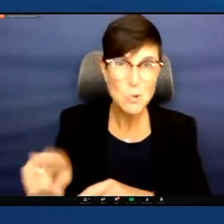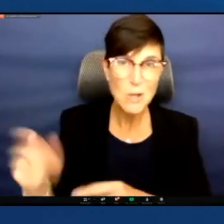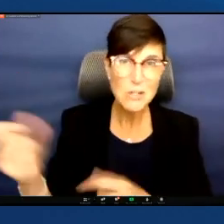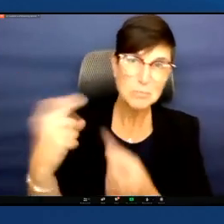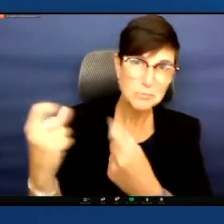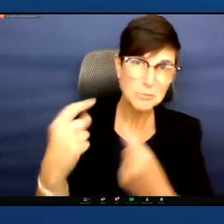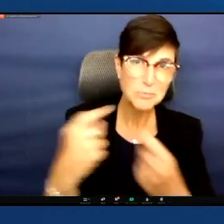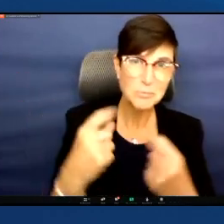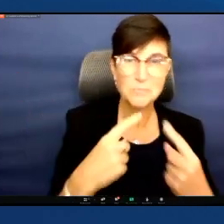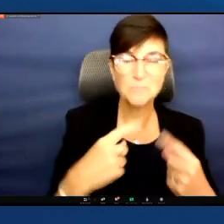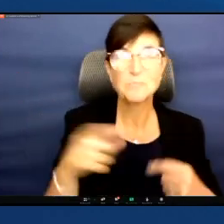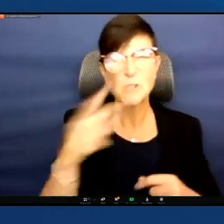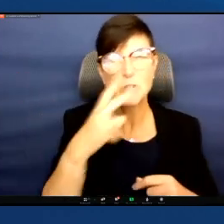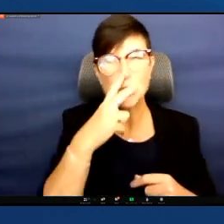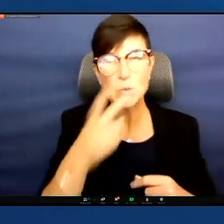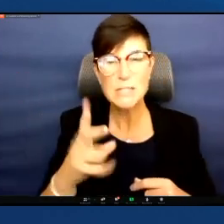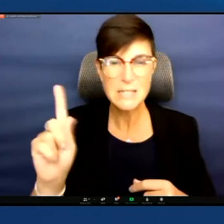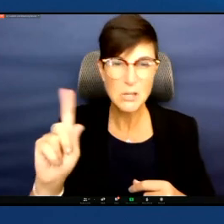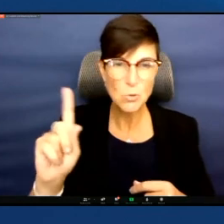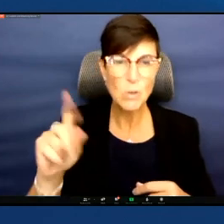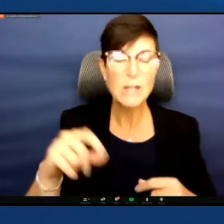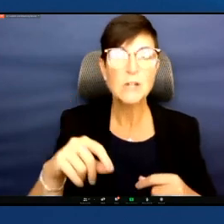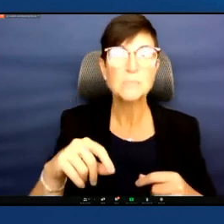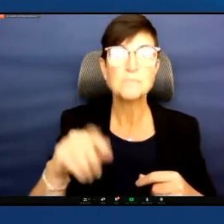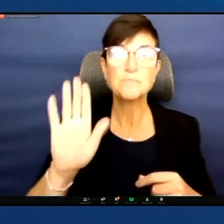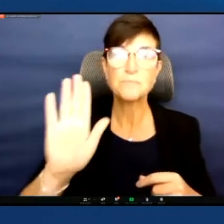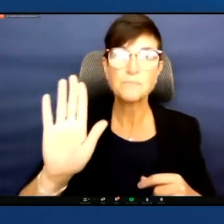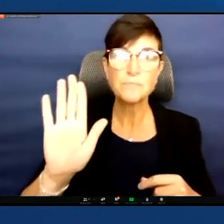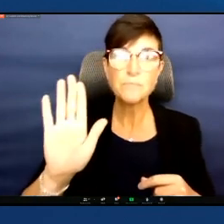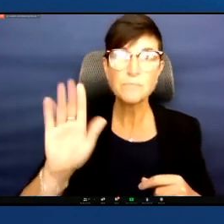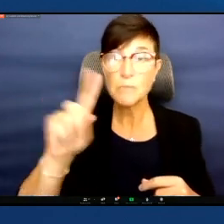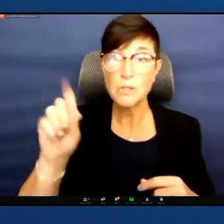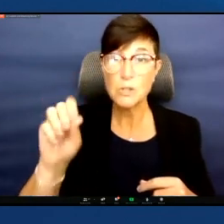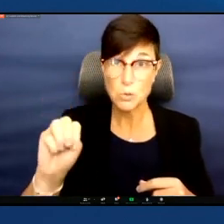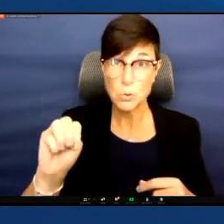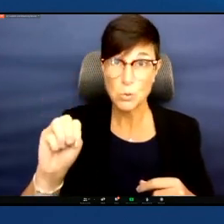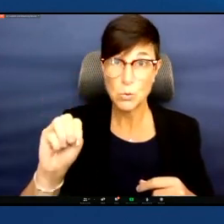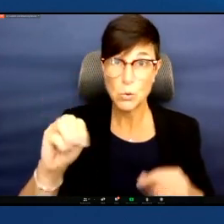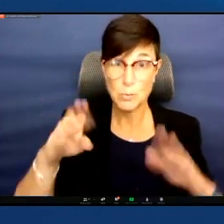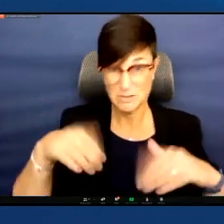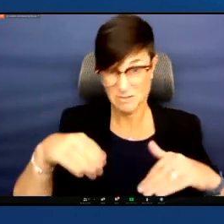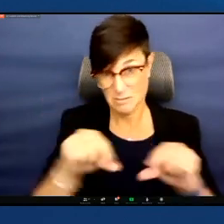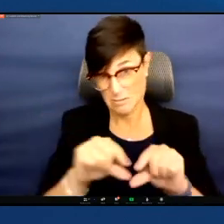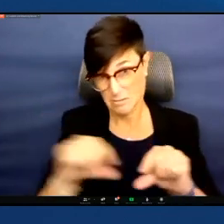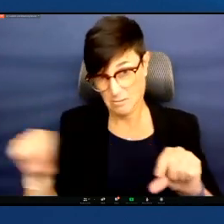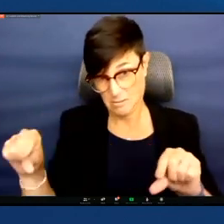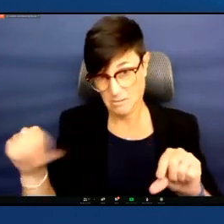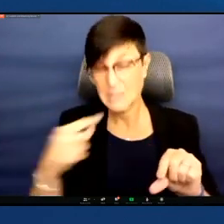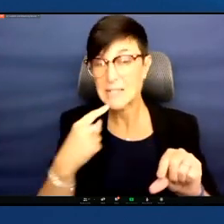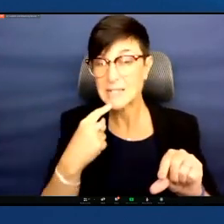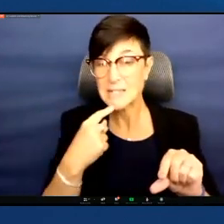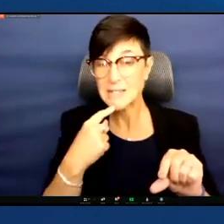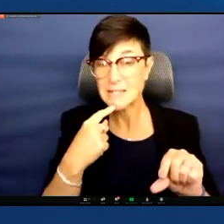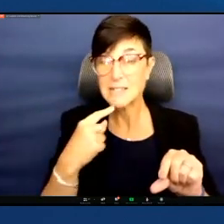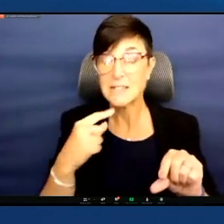that you can find on your Zoom toolbar. You'll see a section there that says Q and A